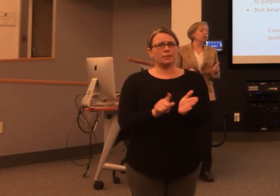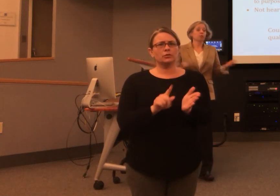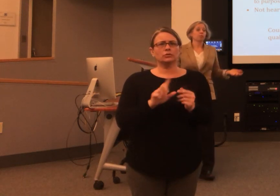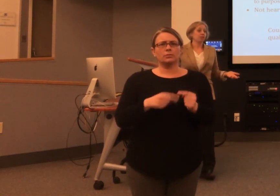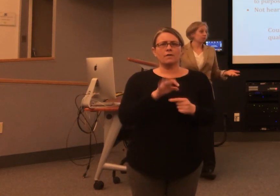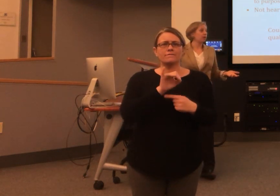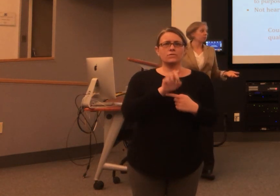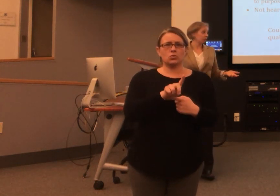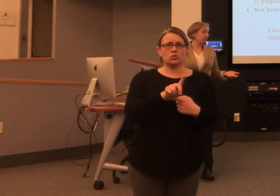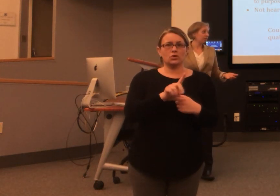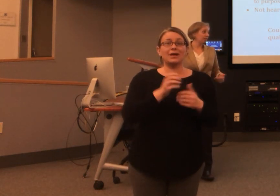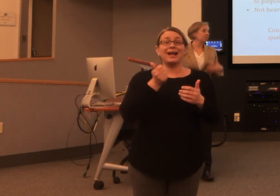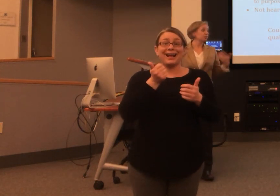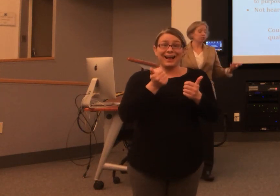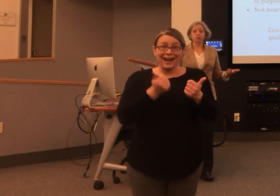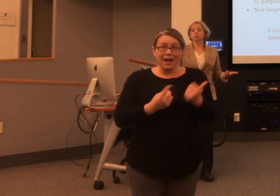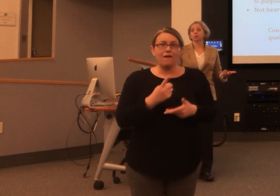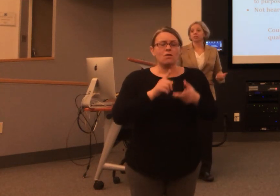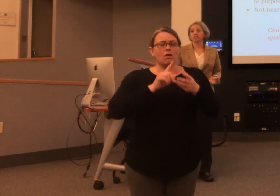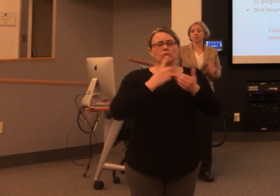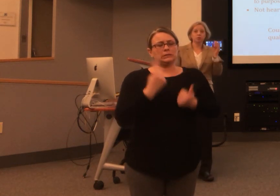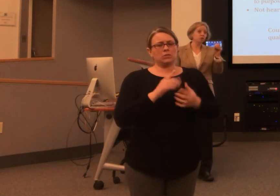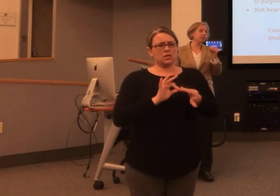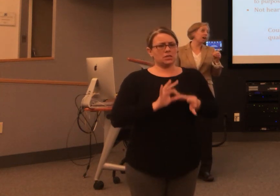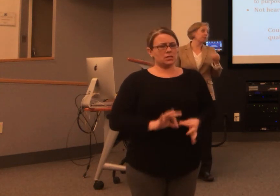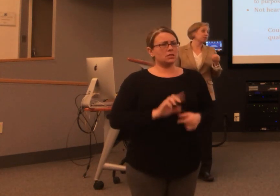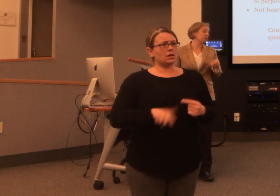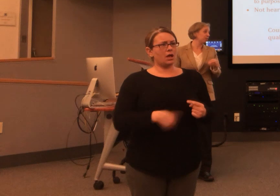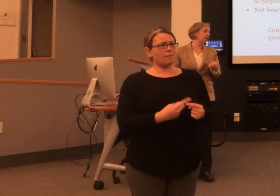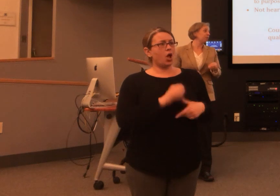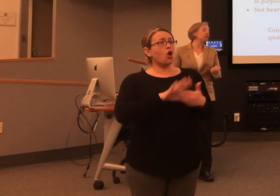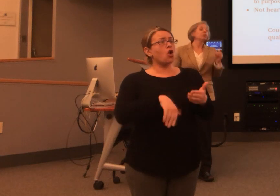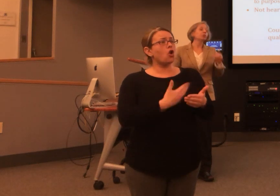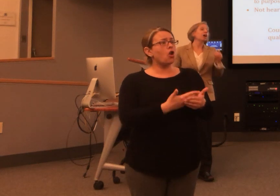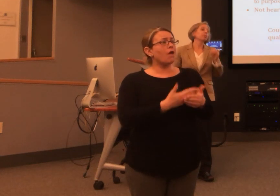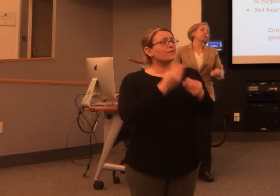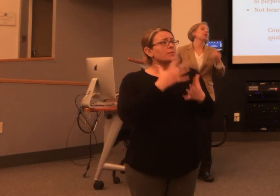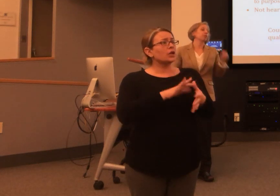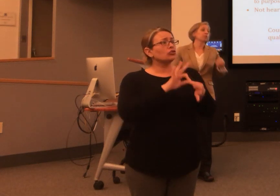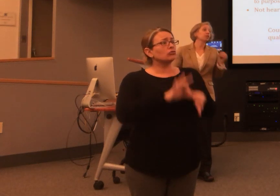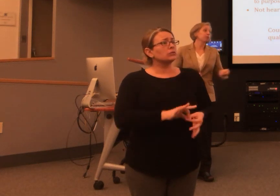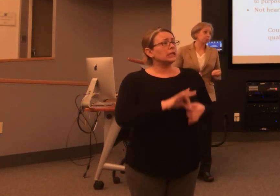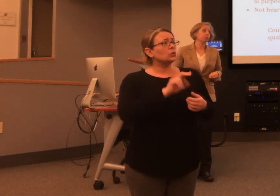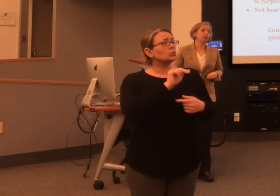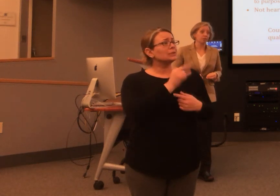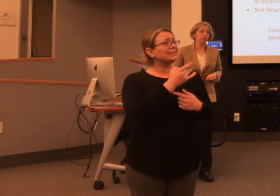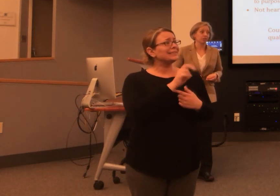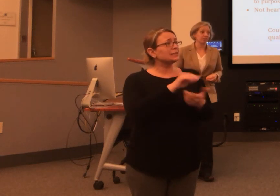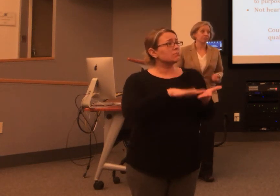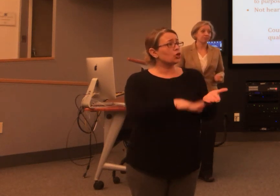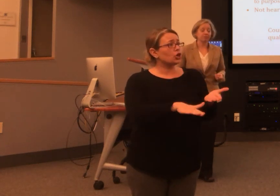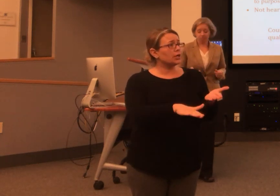and nobody bothered to buy the book. And so he sued and said, even though you only copied this small amount, you copied the part that was gonna make people like the book.